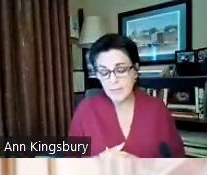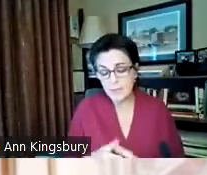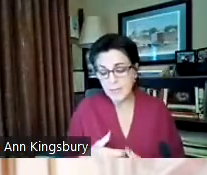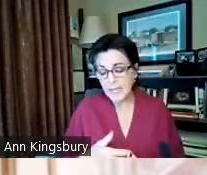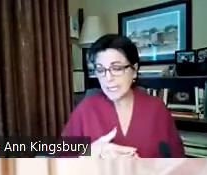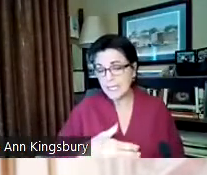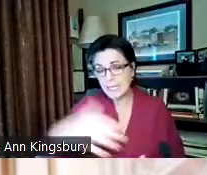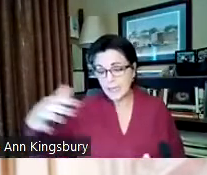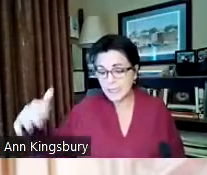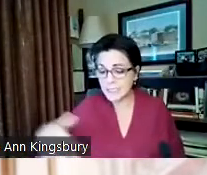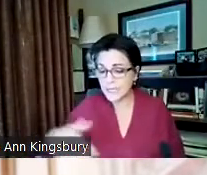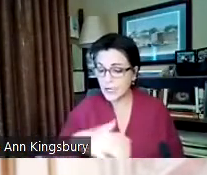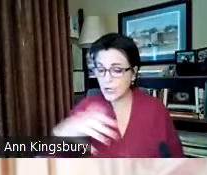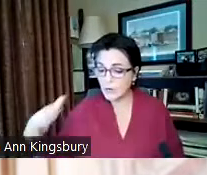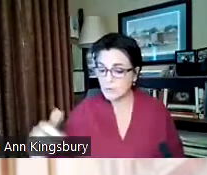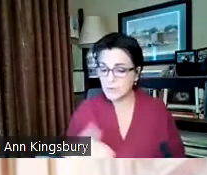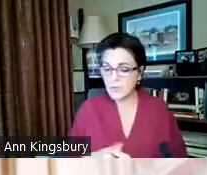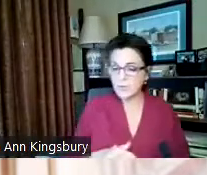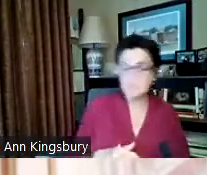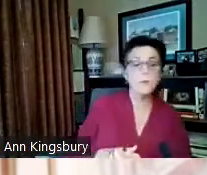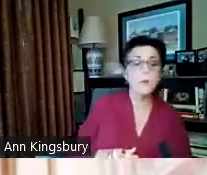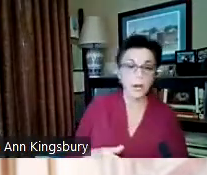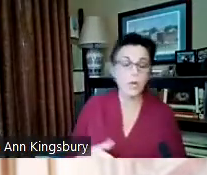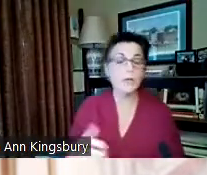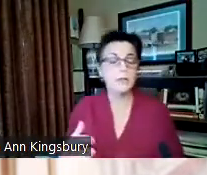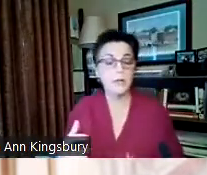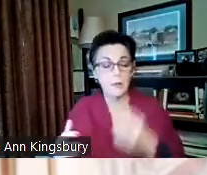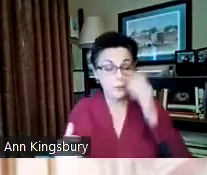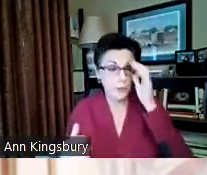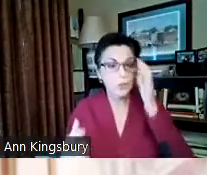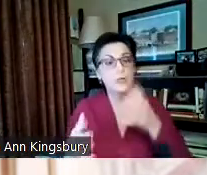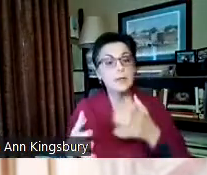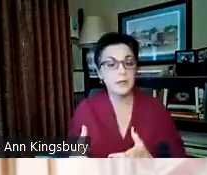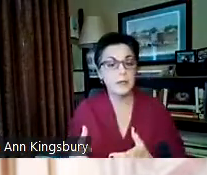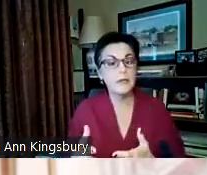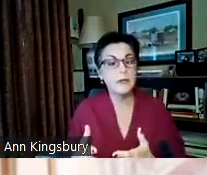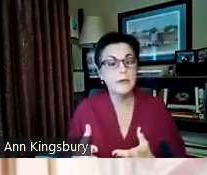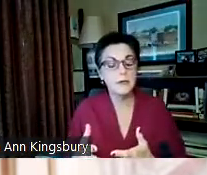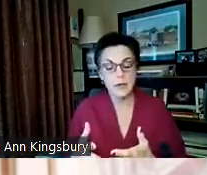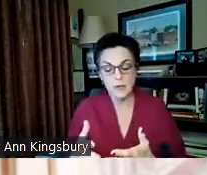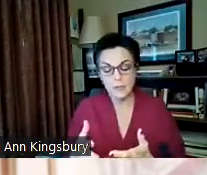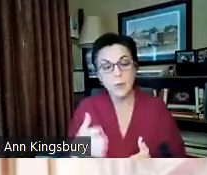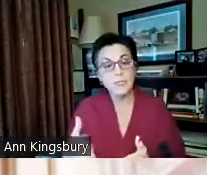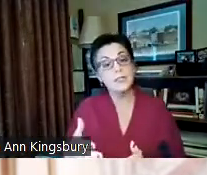And in that scenario, somewhere, there could be the question of